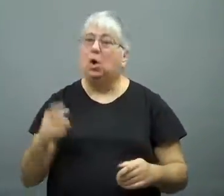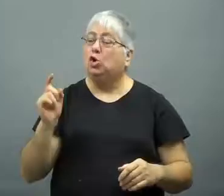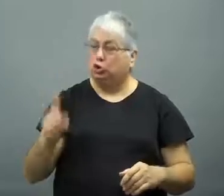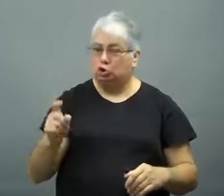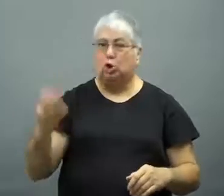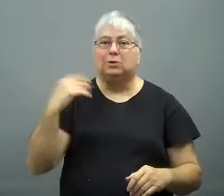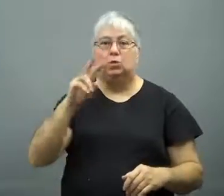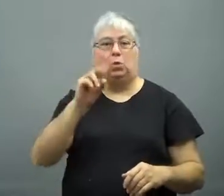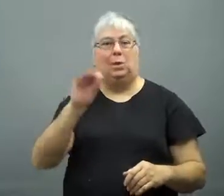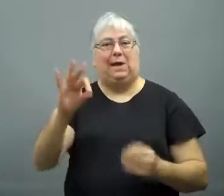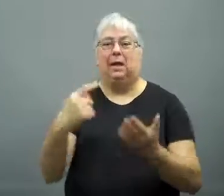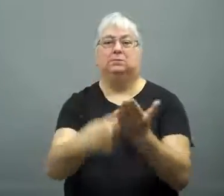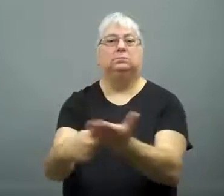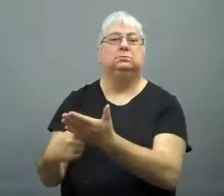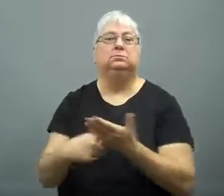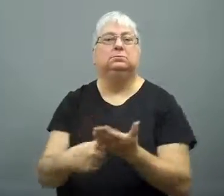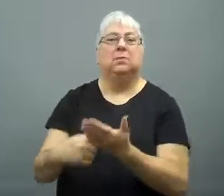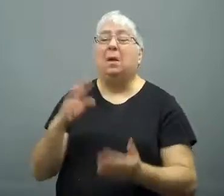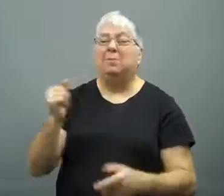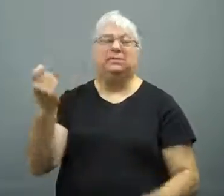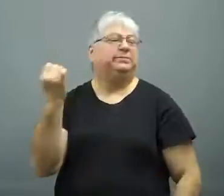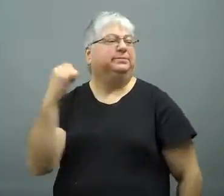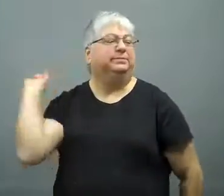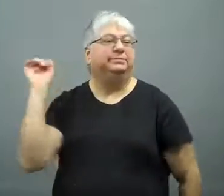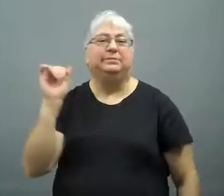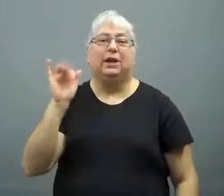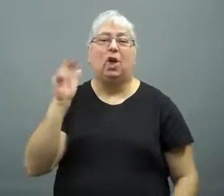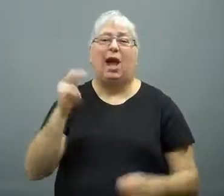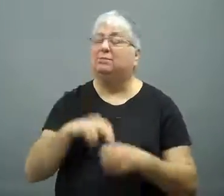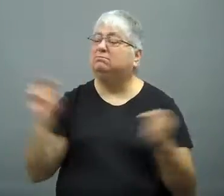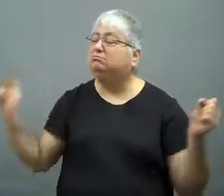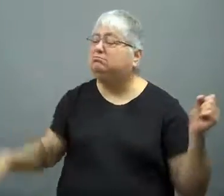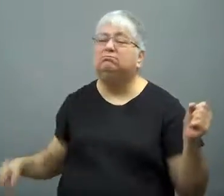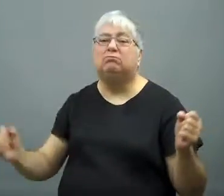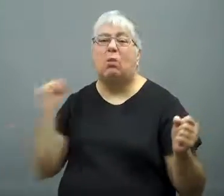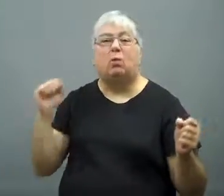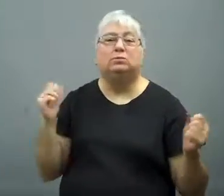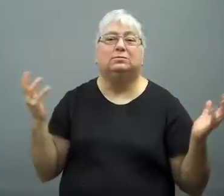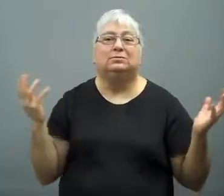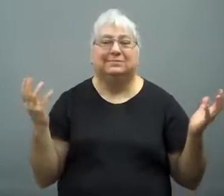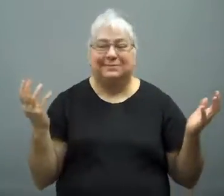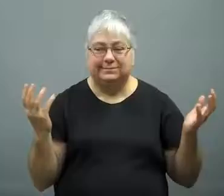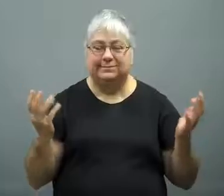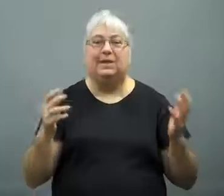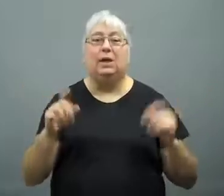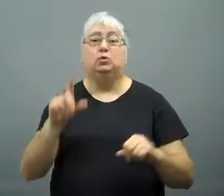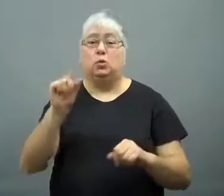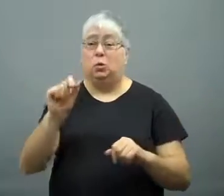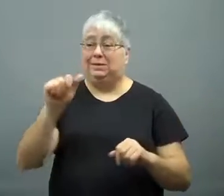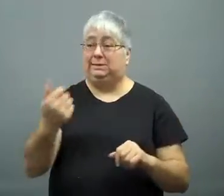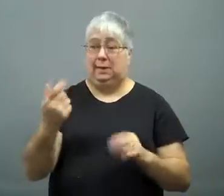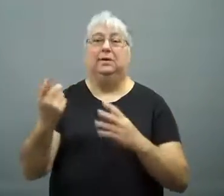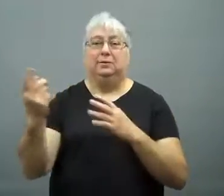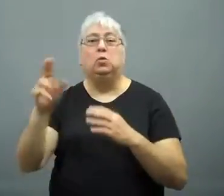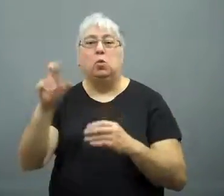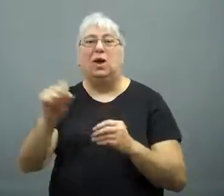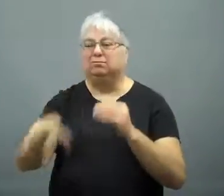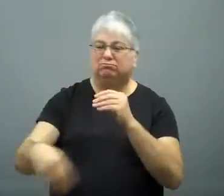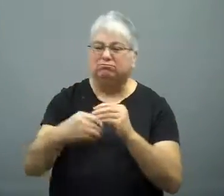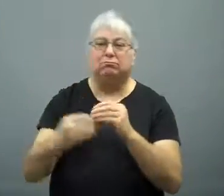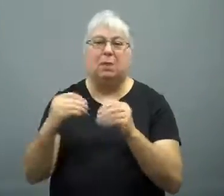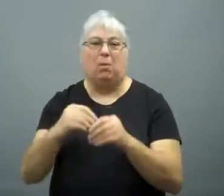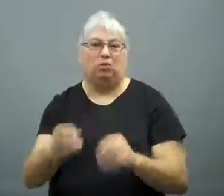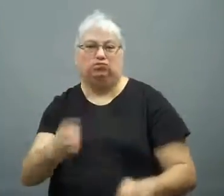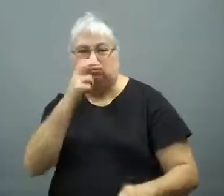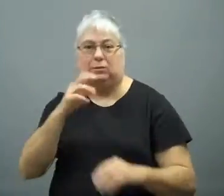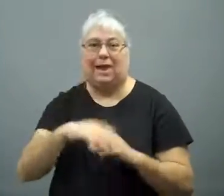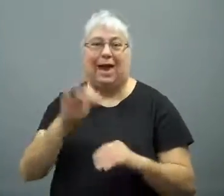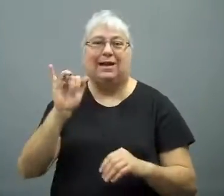A discussion about the issue was set for 2009, but Iran refused to participate.